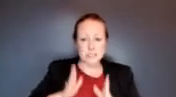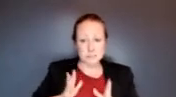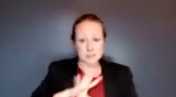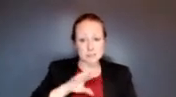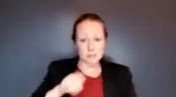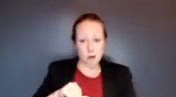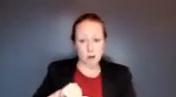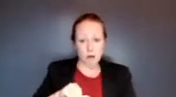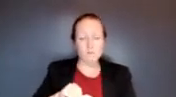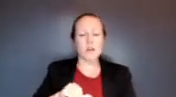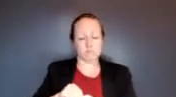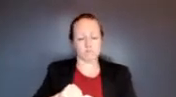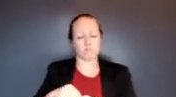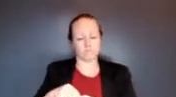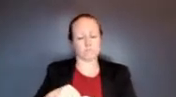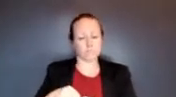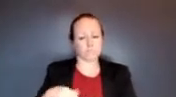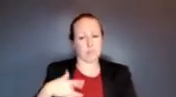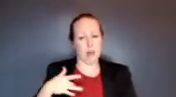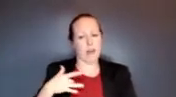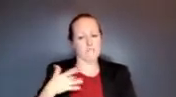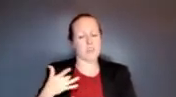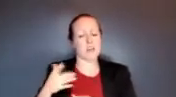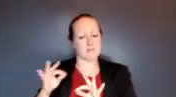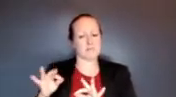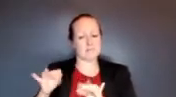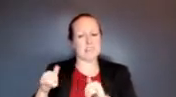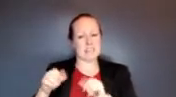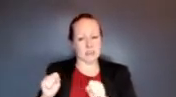would say then you are safe with that choice.